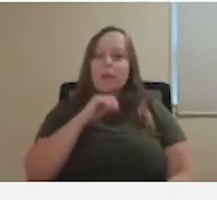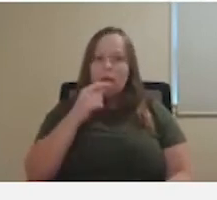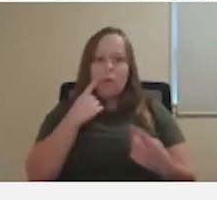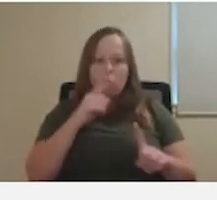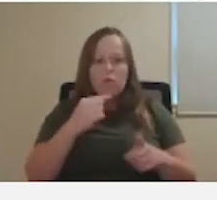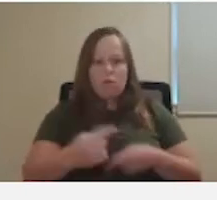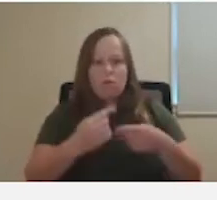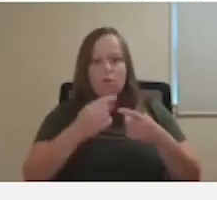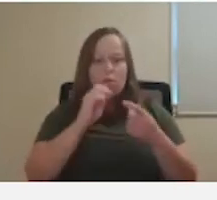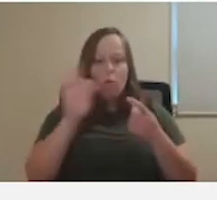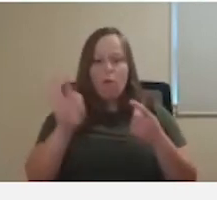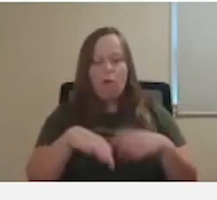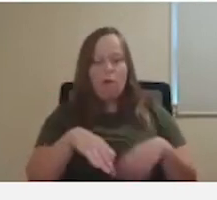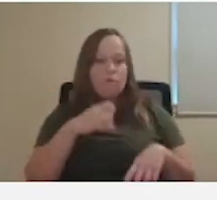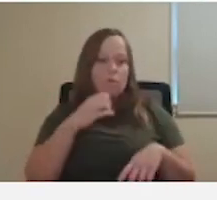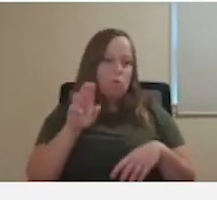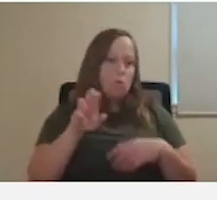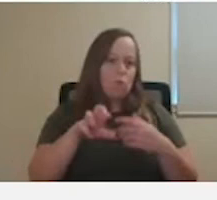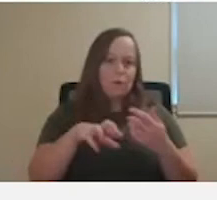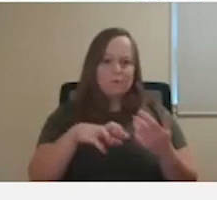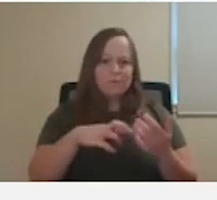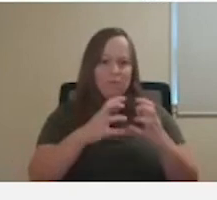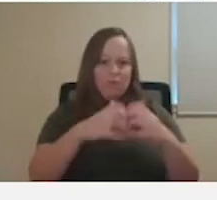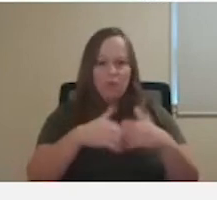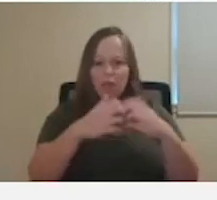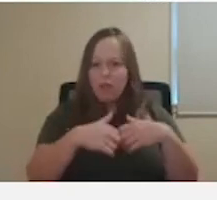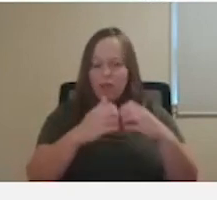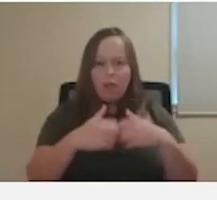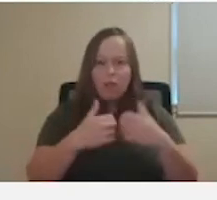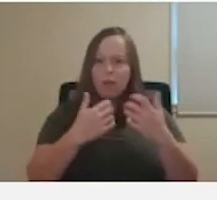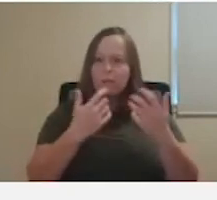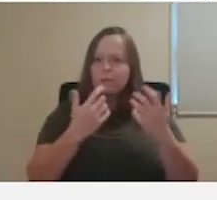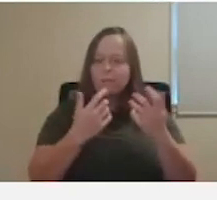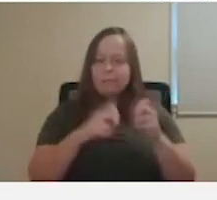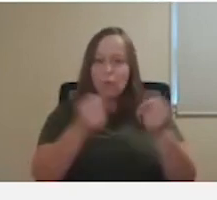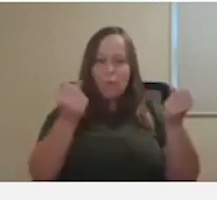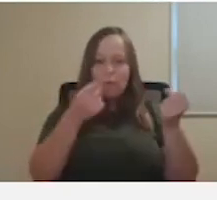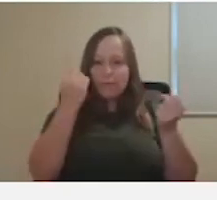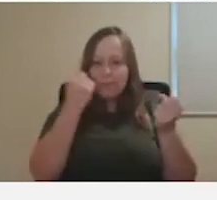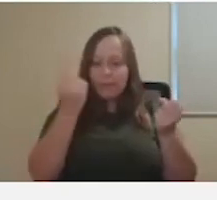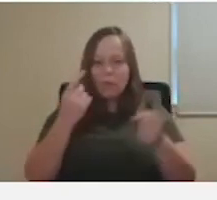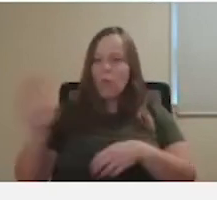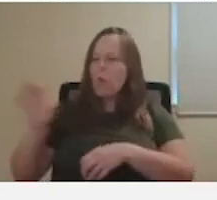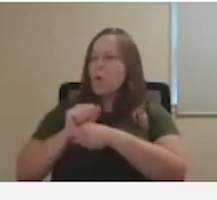Or it was turned off or there was a malfunction or a poll worker said that you weren't allowed